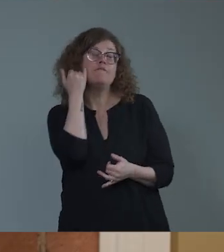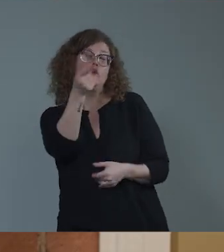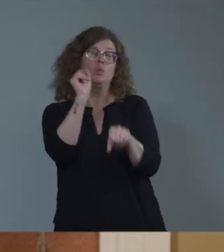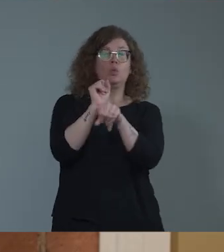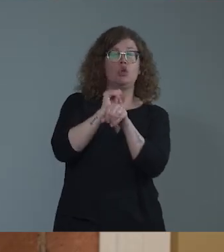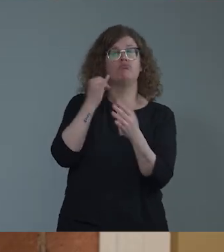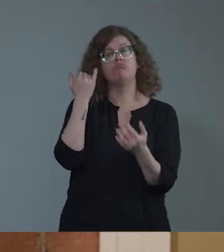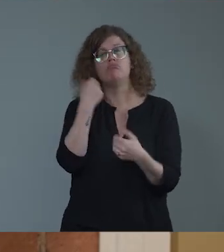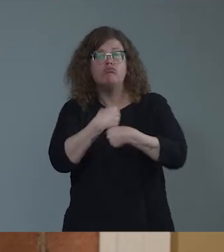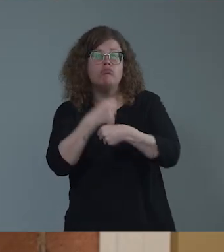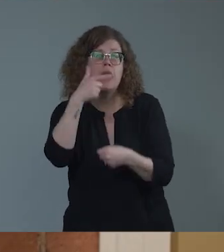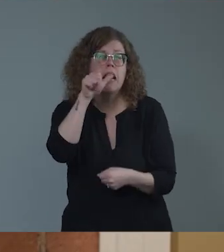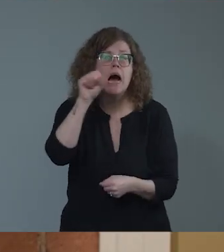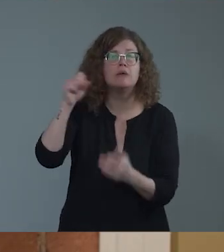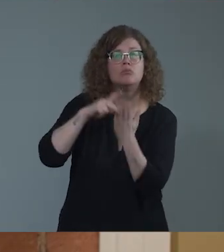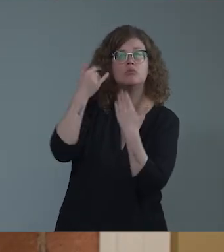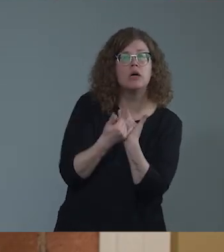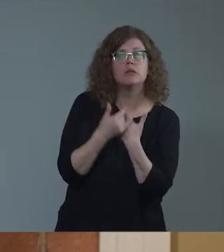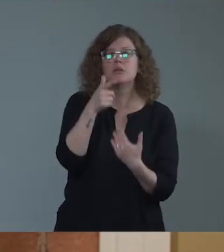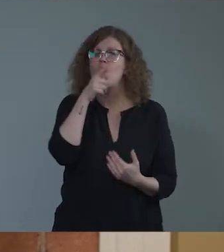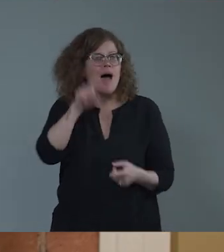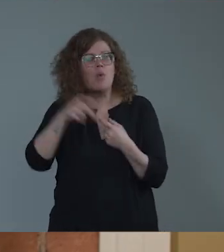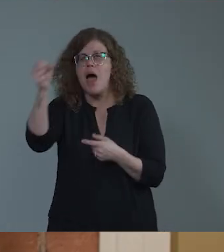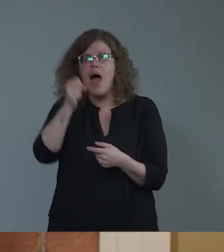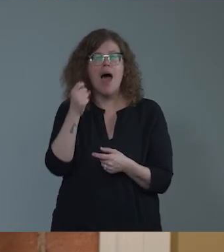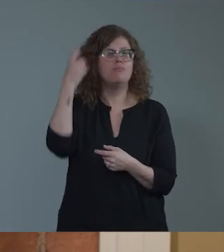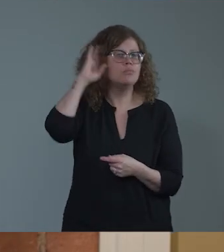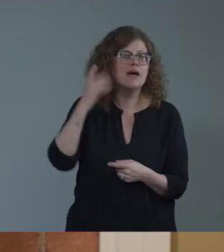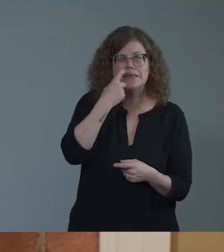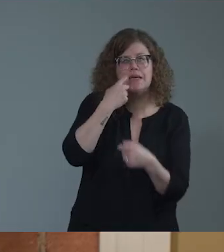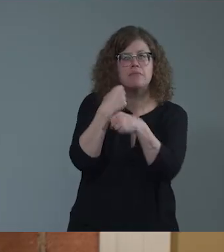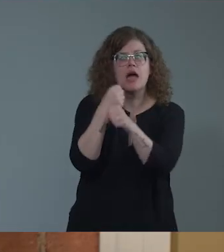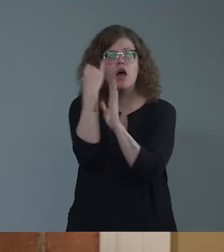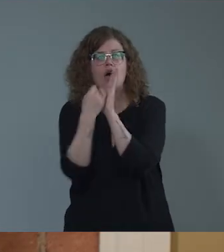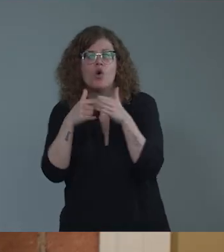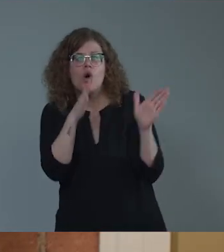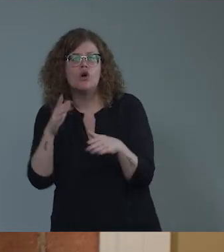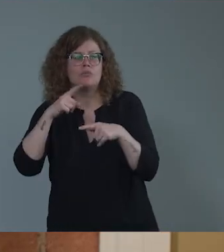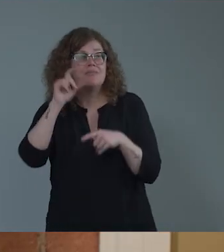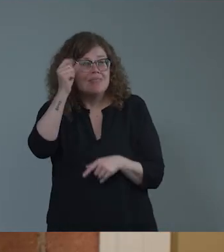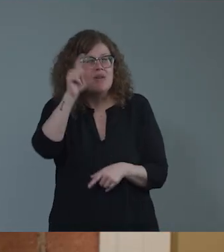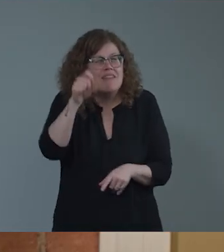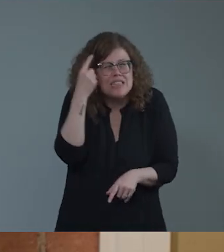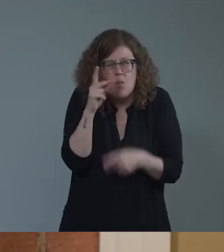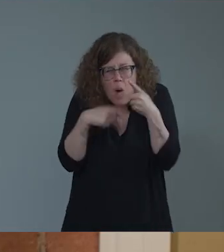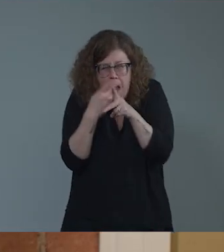You need people who understand the materials that you need to be working with. If you want a permanent project and you hire temporary,